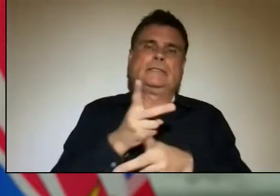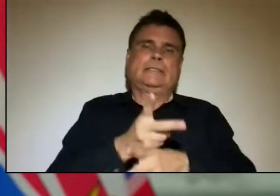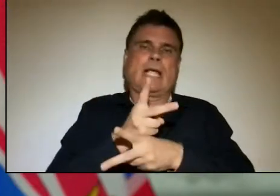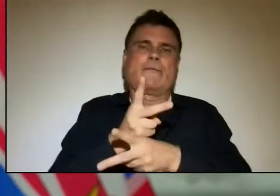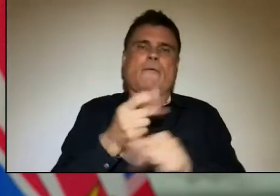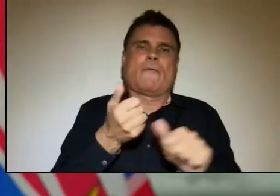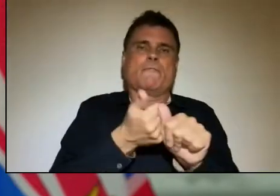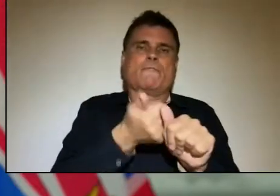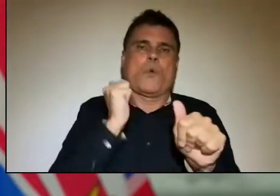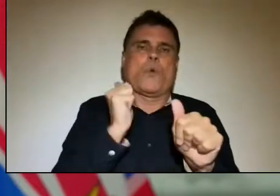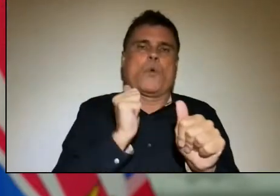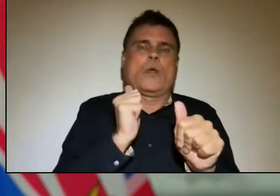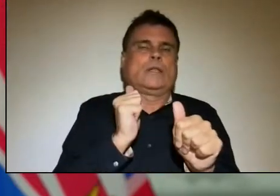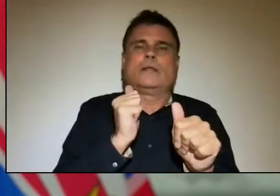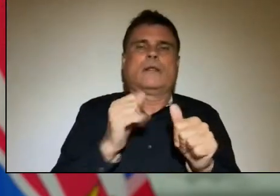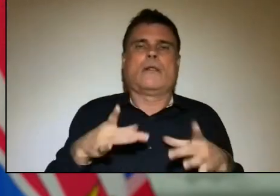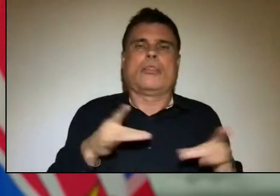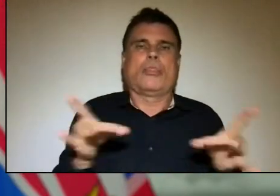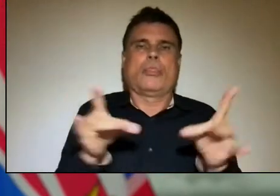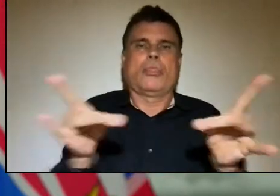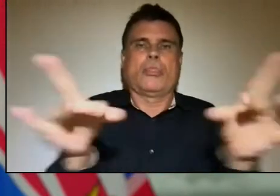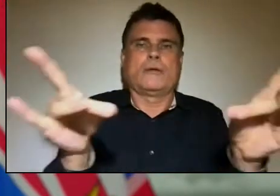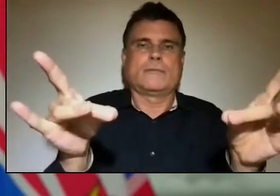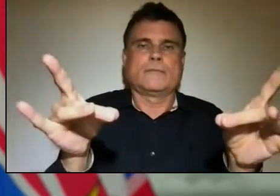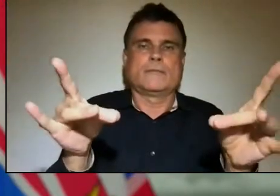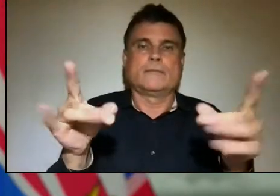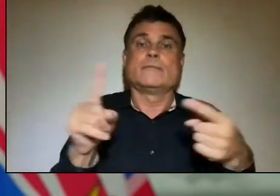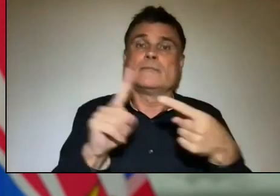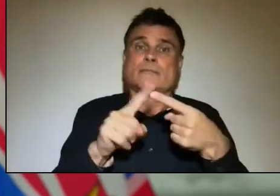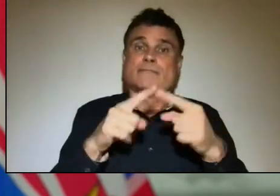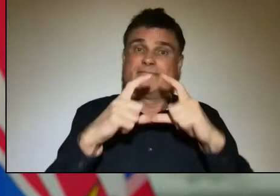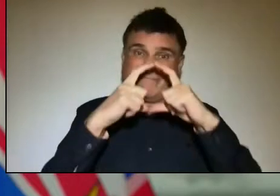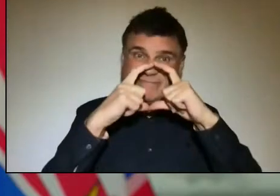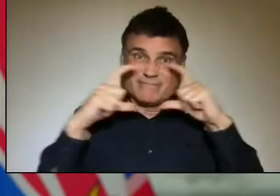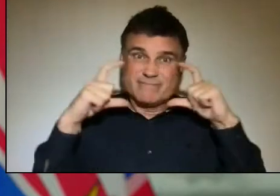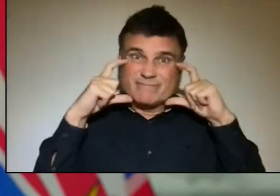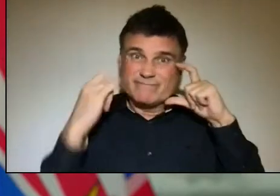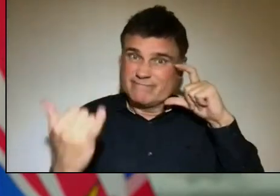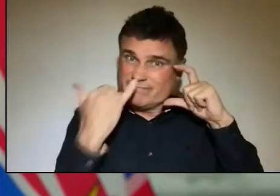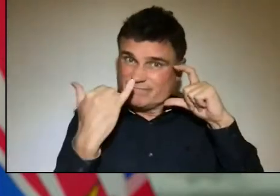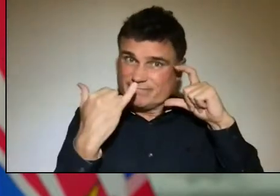That means making sure that you're wearing masks in